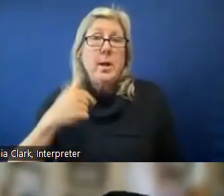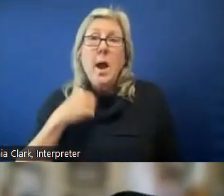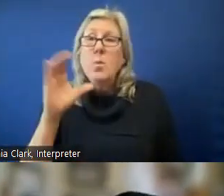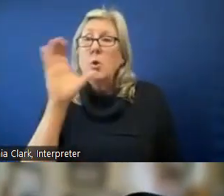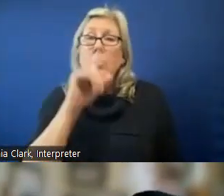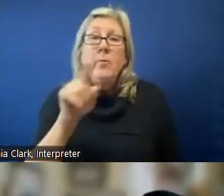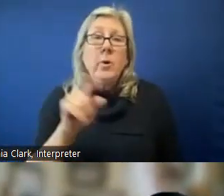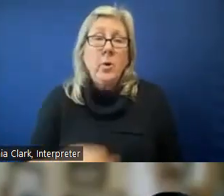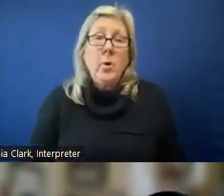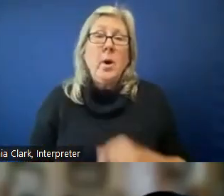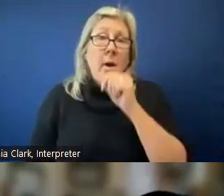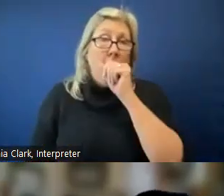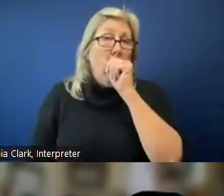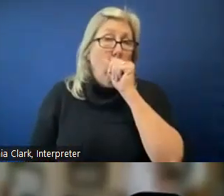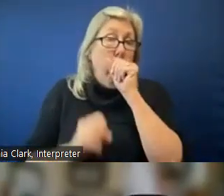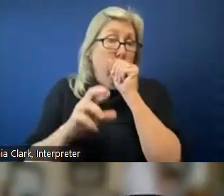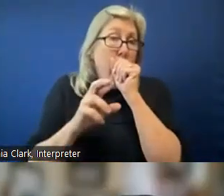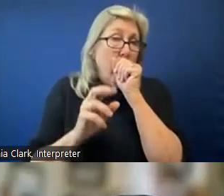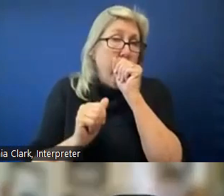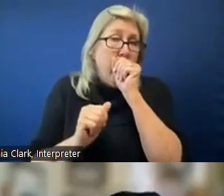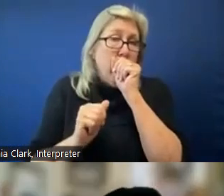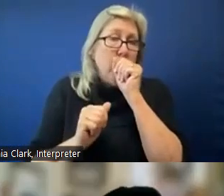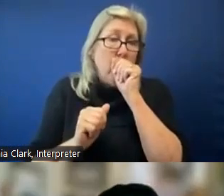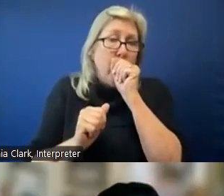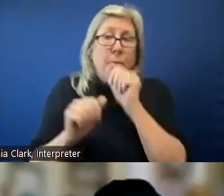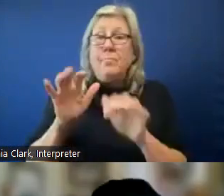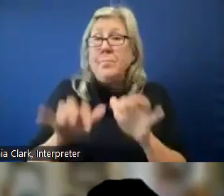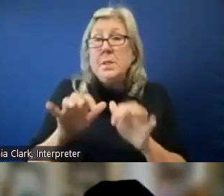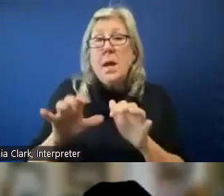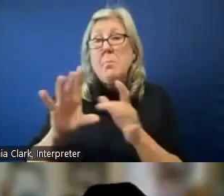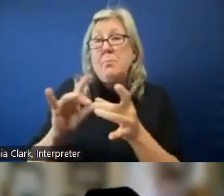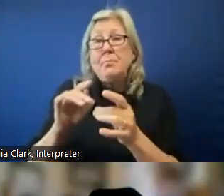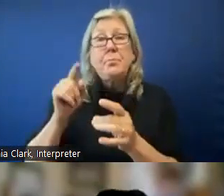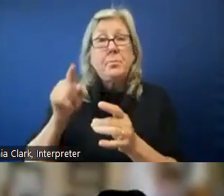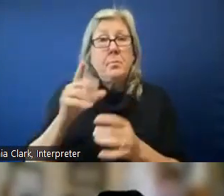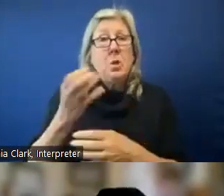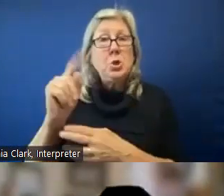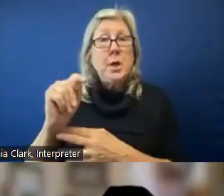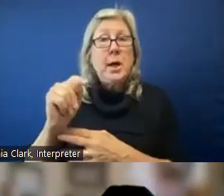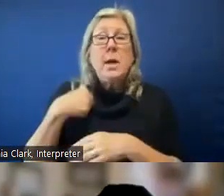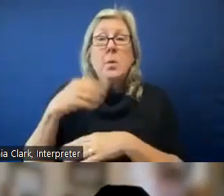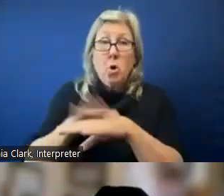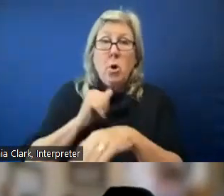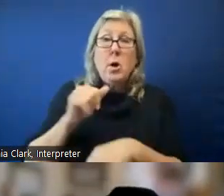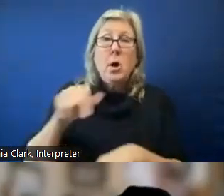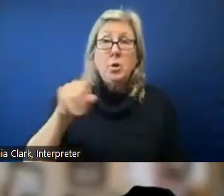feel free to type your message in the chat. And I will call on you if you something you